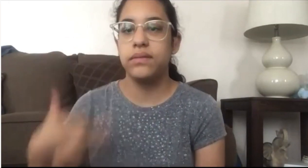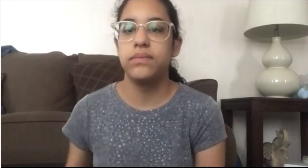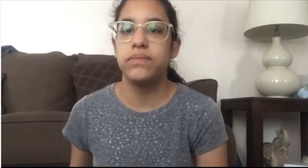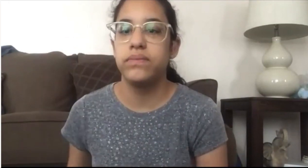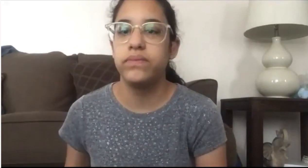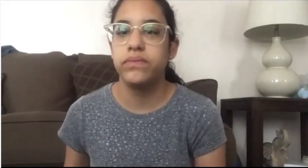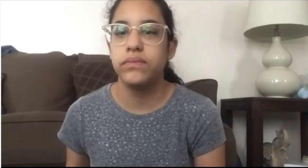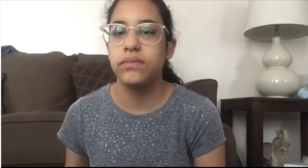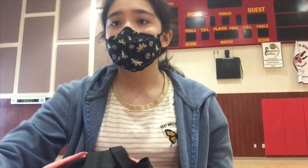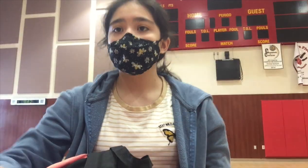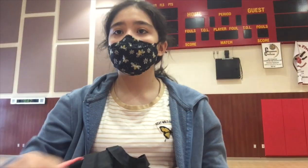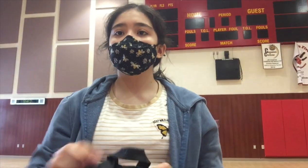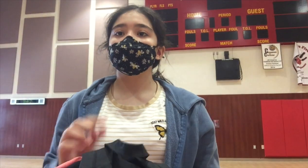To watch videos on my phone.